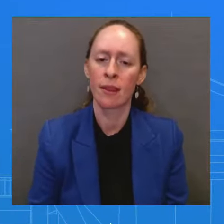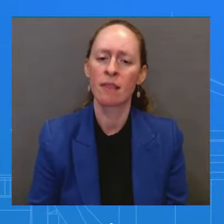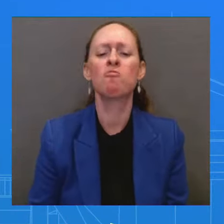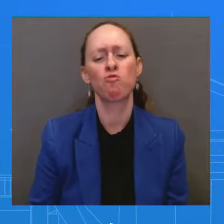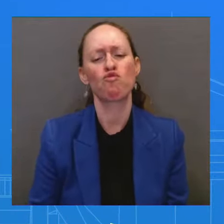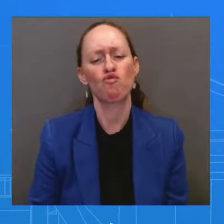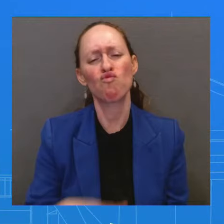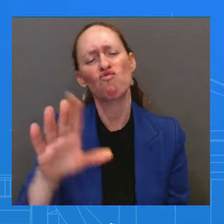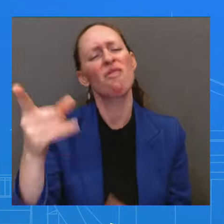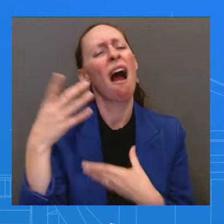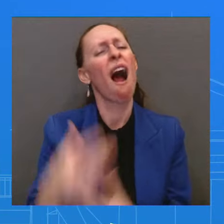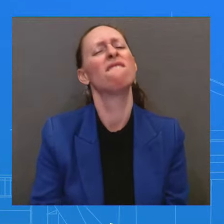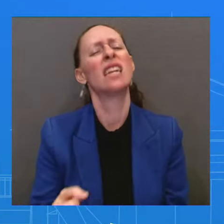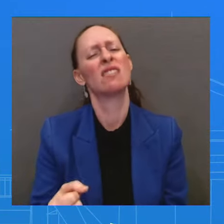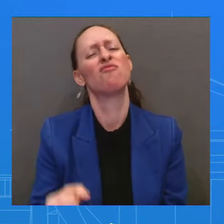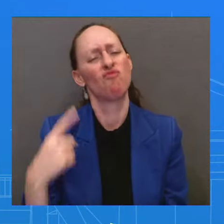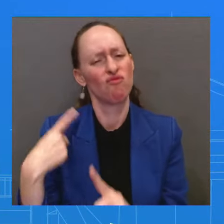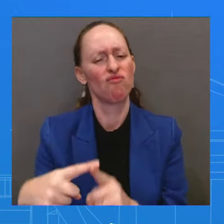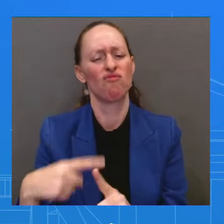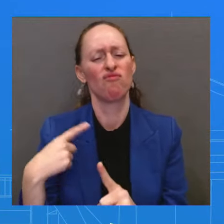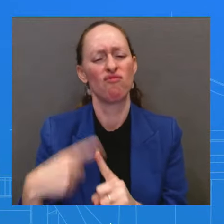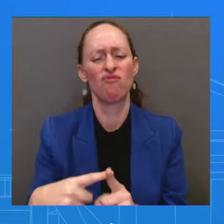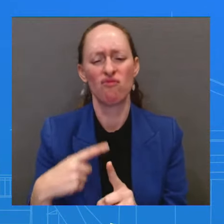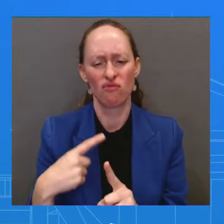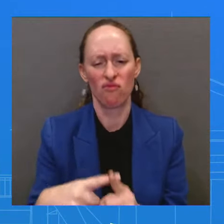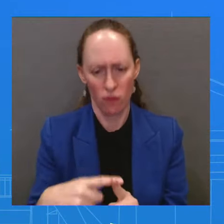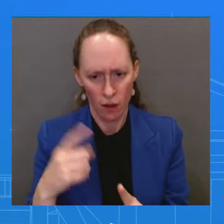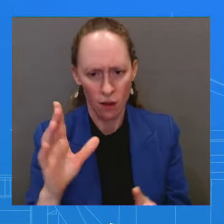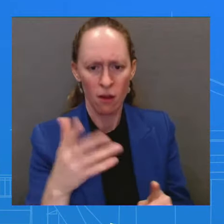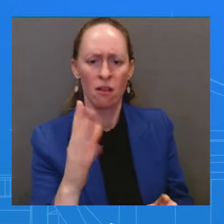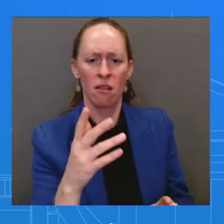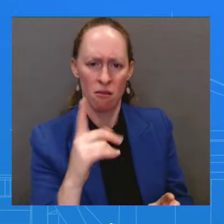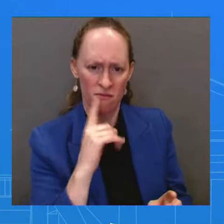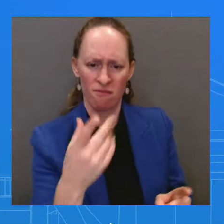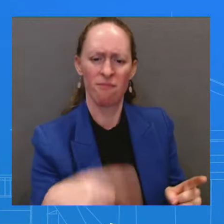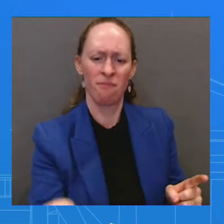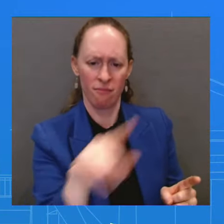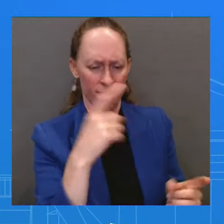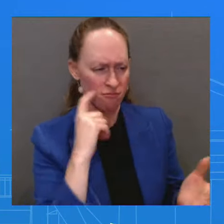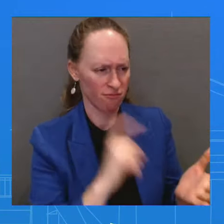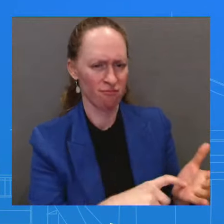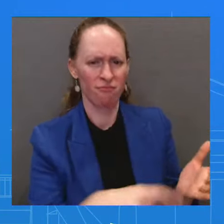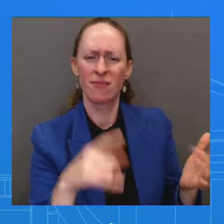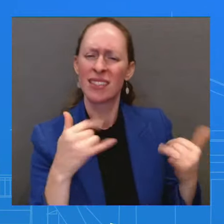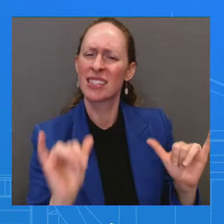We continue to hear that. And so, that is what we -- we are going to point to, obviously.